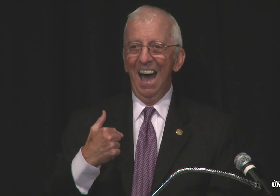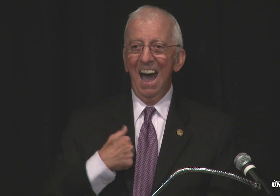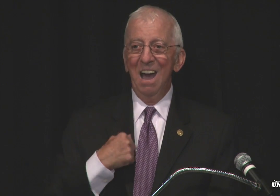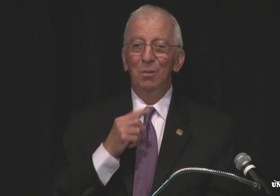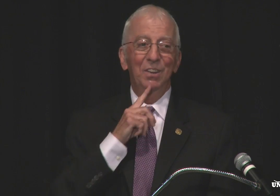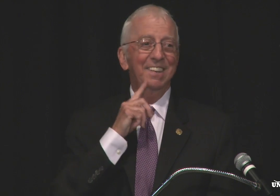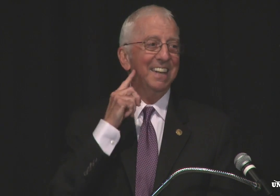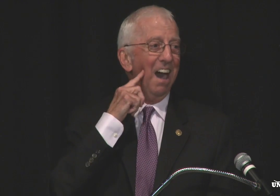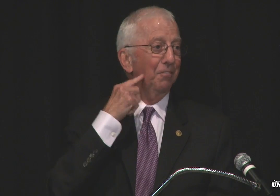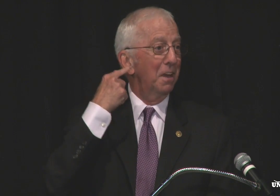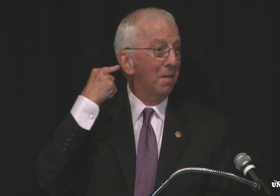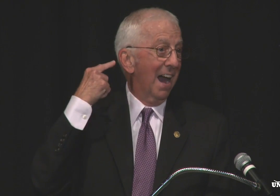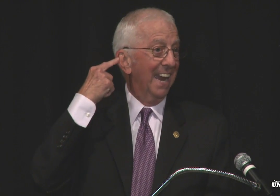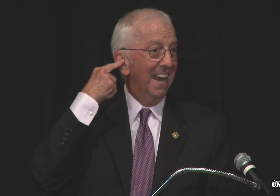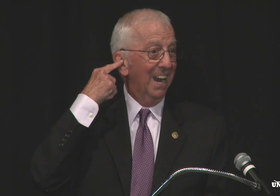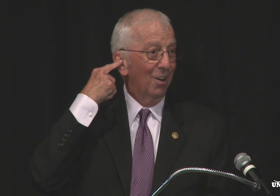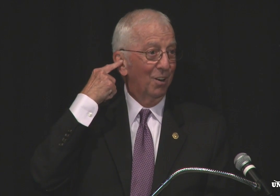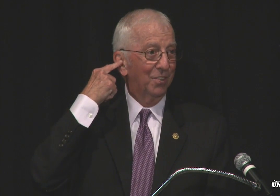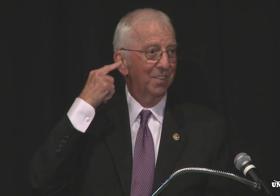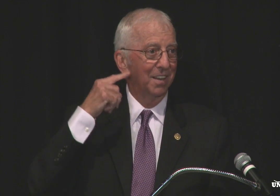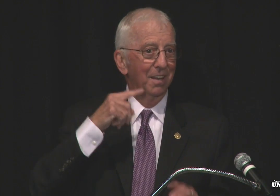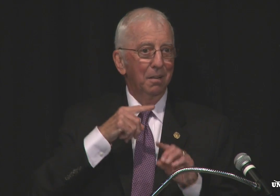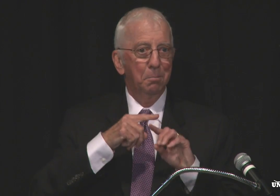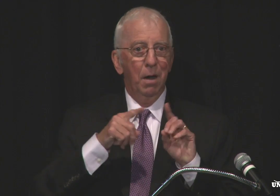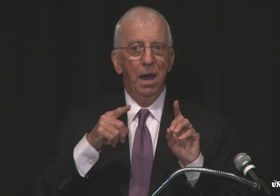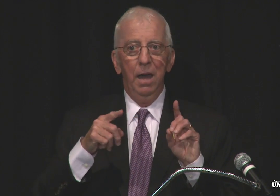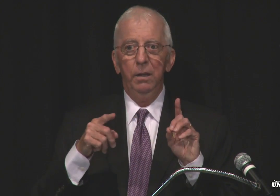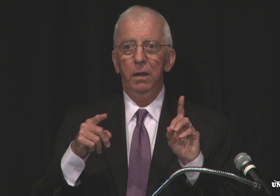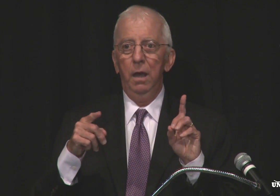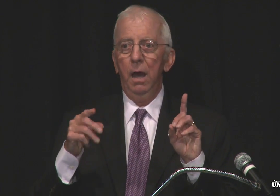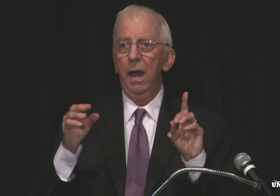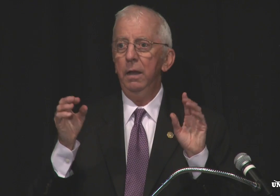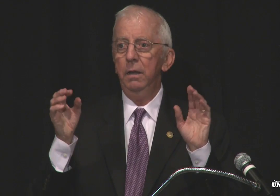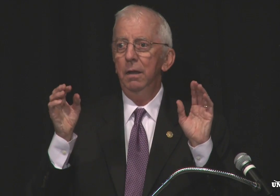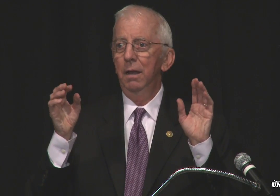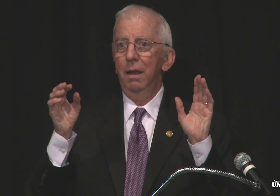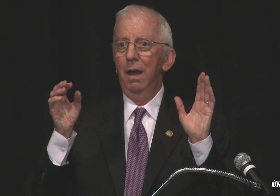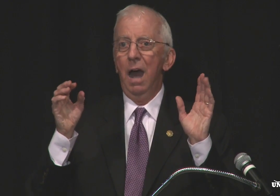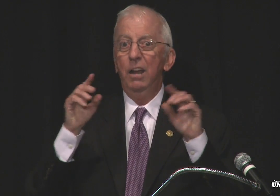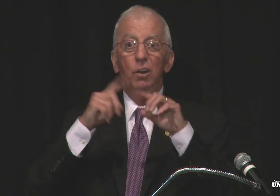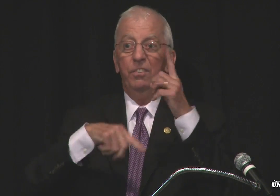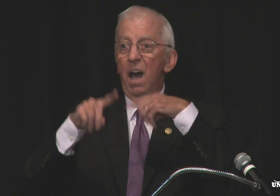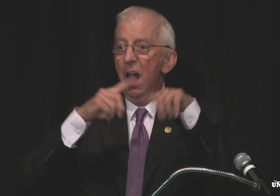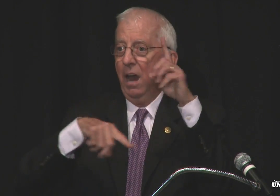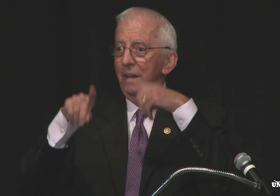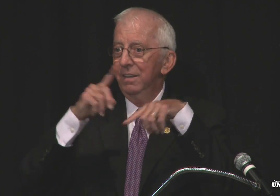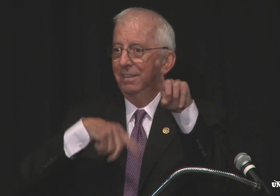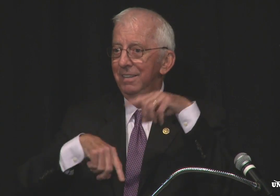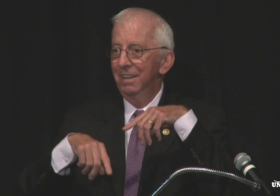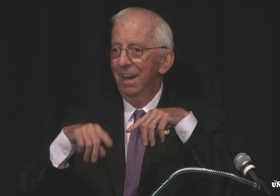I was deaf in my ears, but I, I couldn't sign,